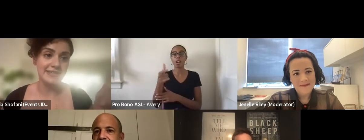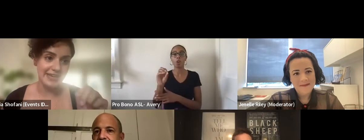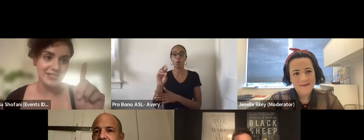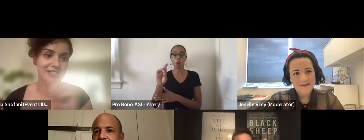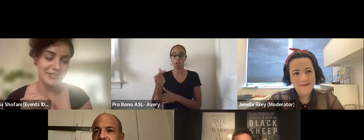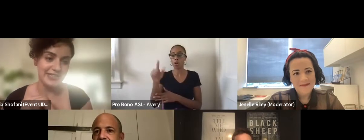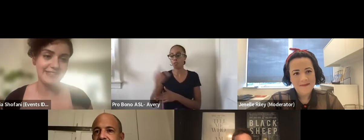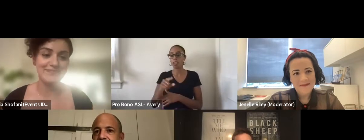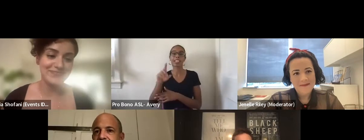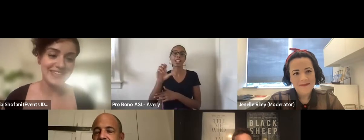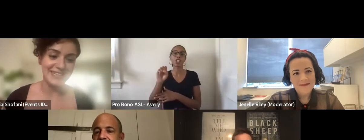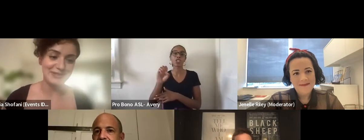Thank you so much for having me.